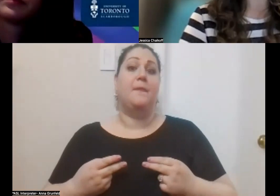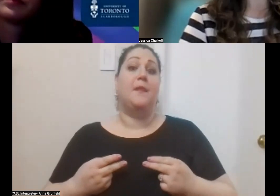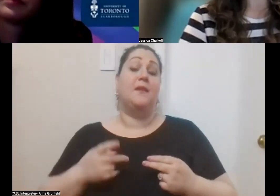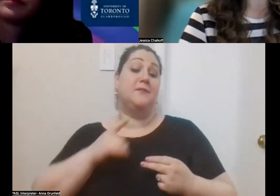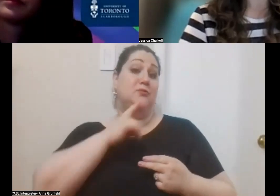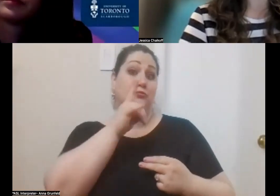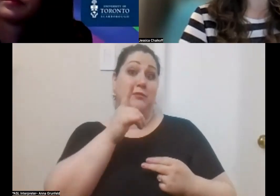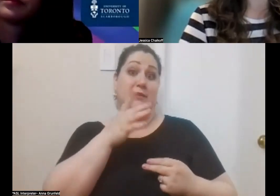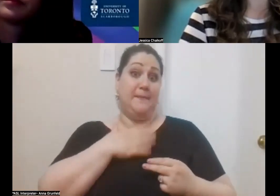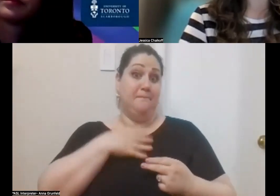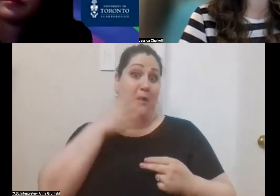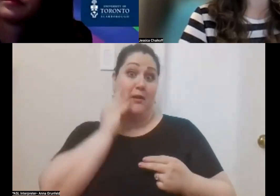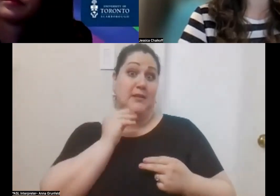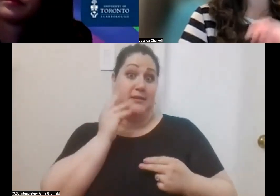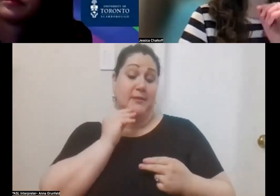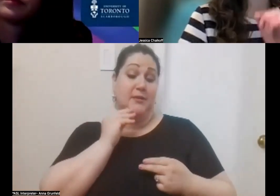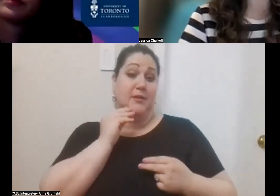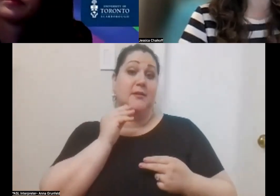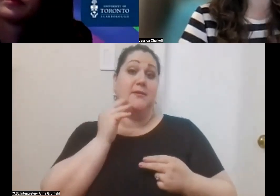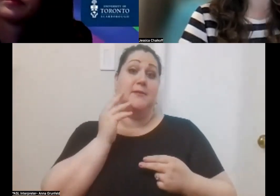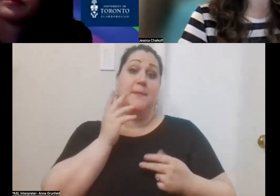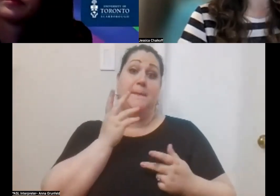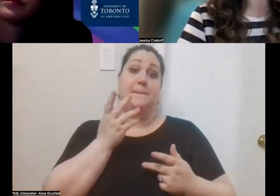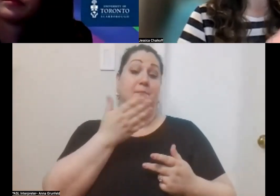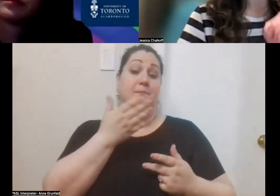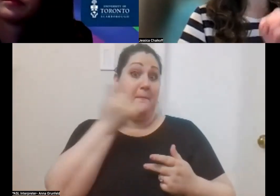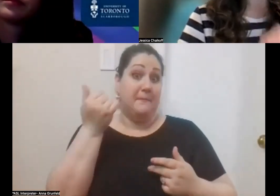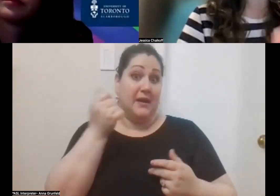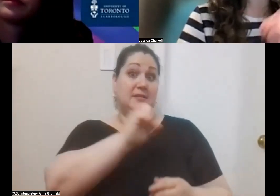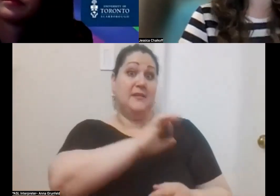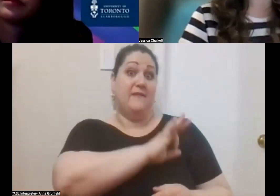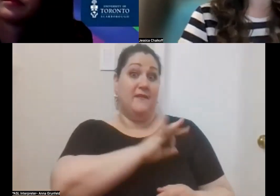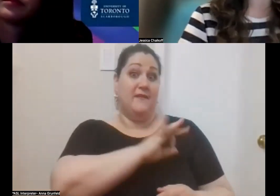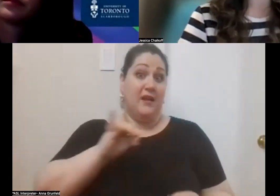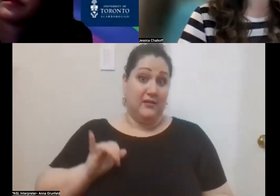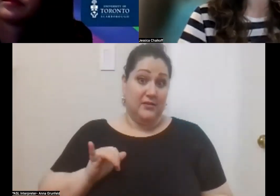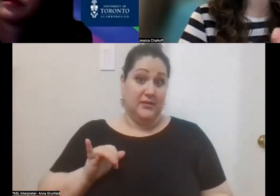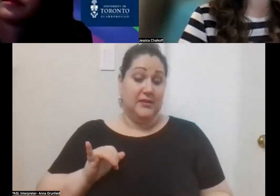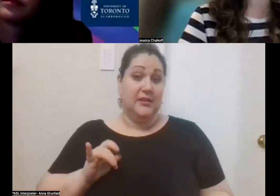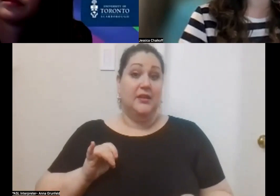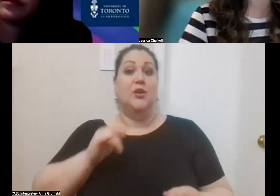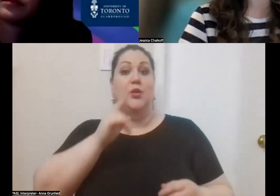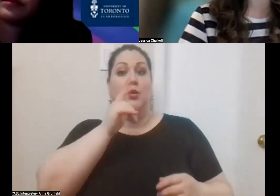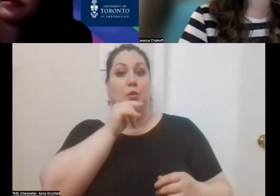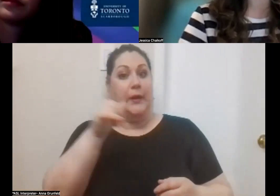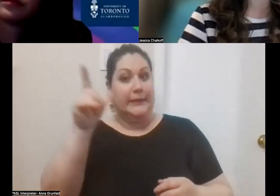who are understanding and who said to me, what do you need to be successful in this course?